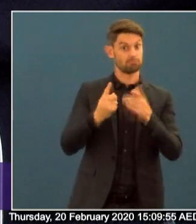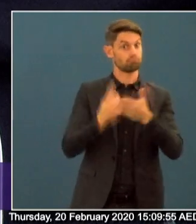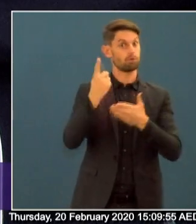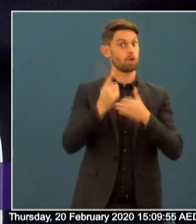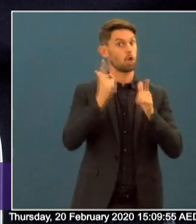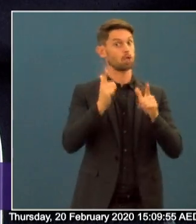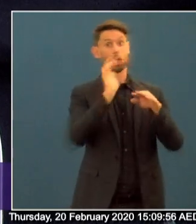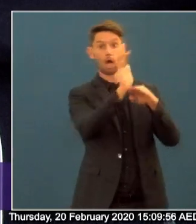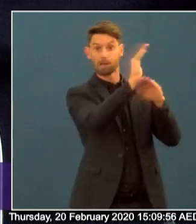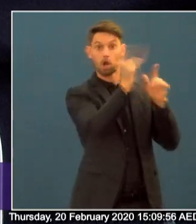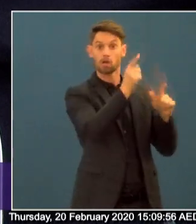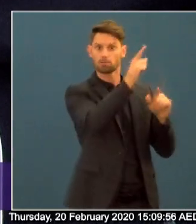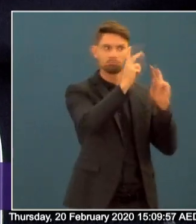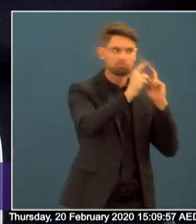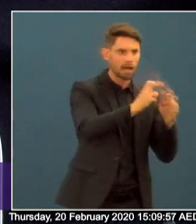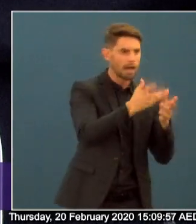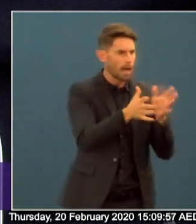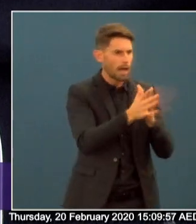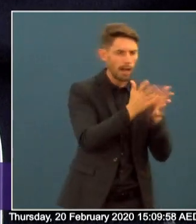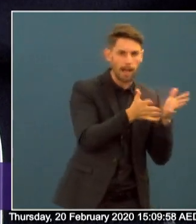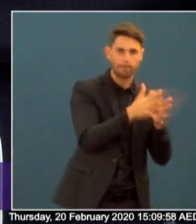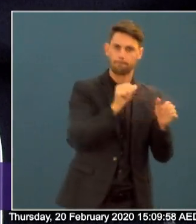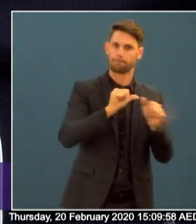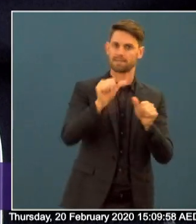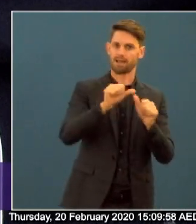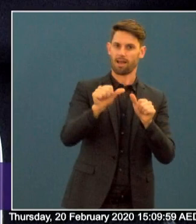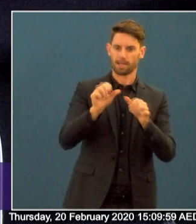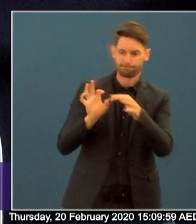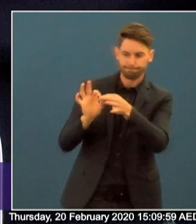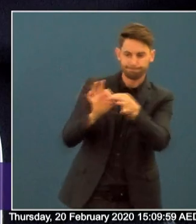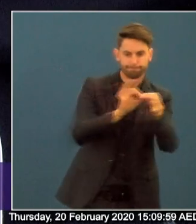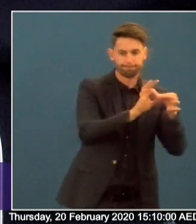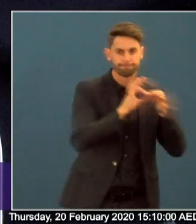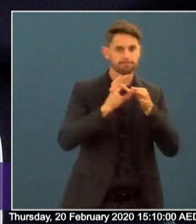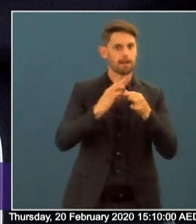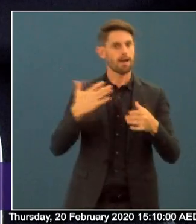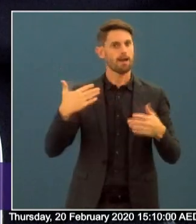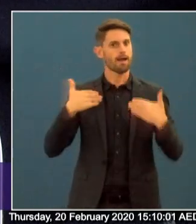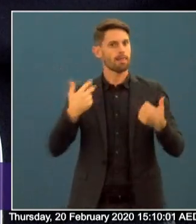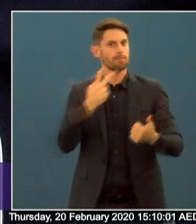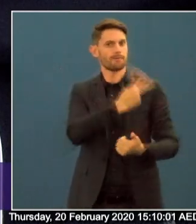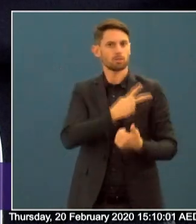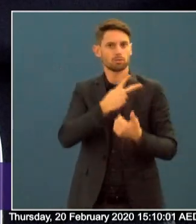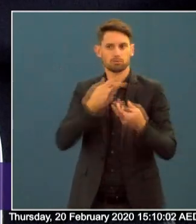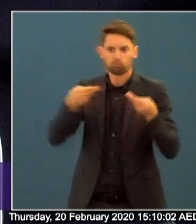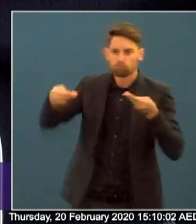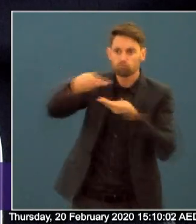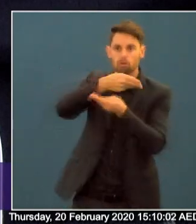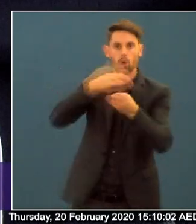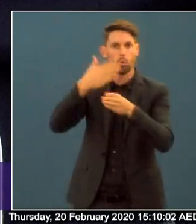And people are exploring how to embed integrated care into how do we better support people with complex and chronic health care needs.